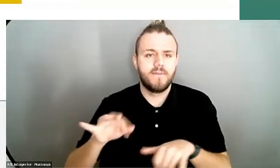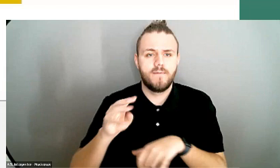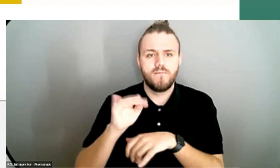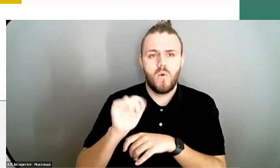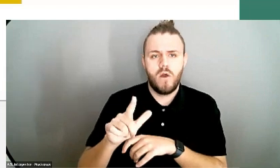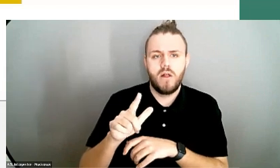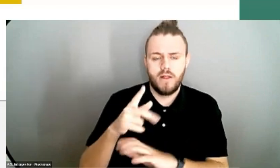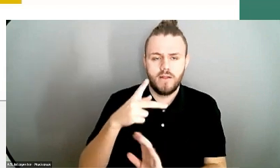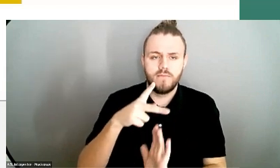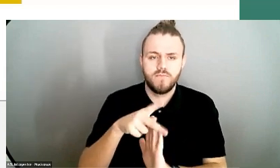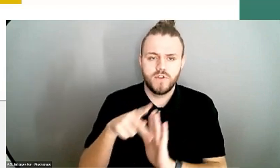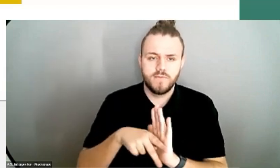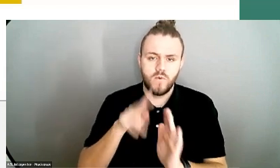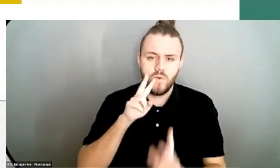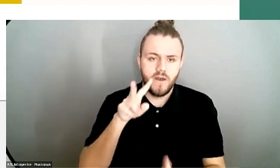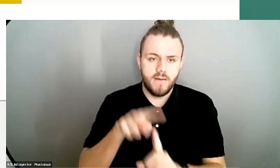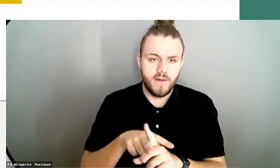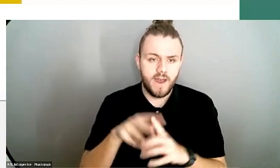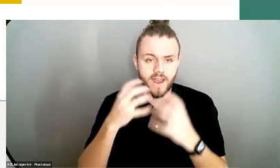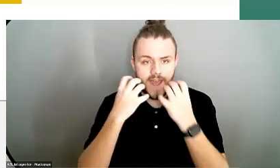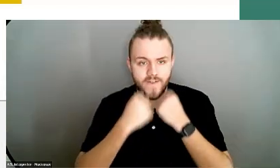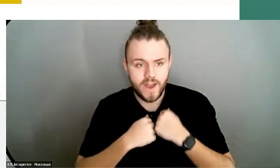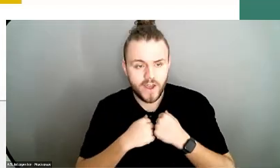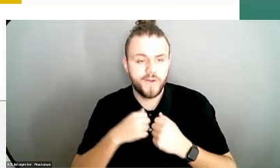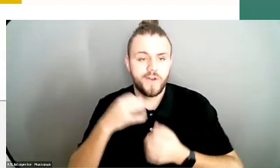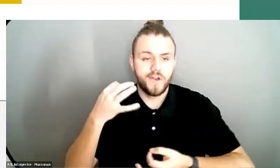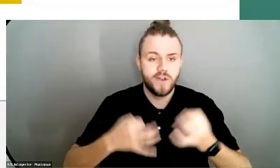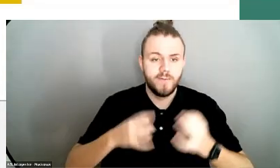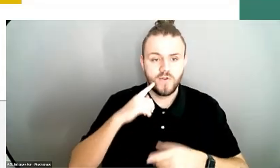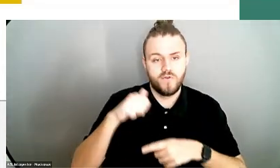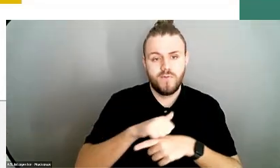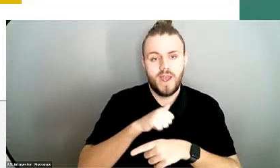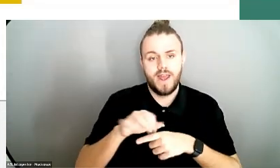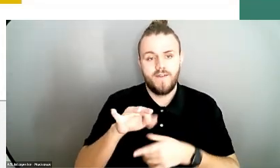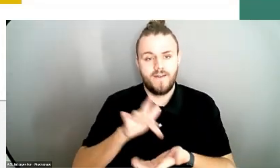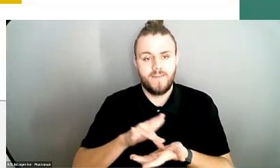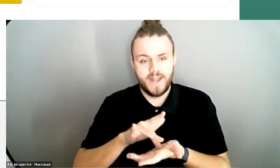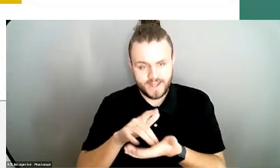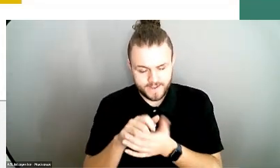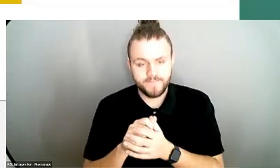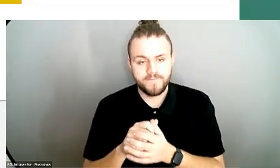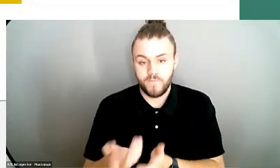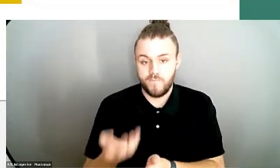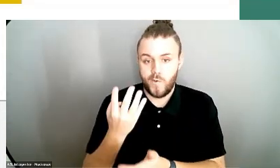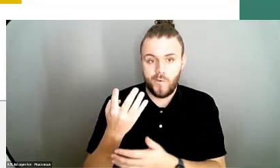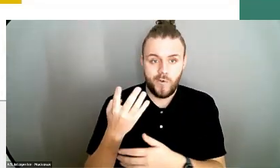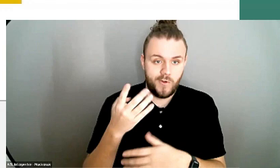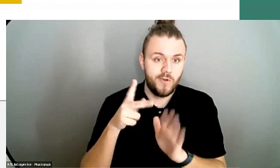apply values and judgments to the practice of medicine. The four basic principles of medical ethics.